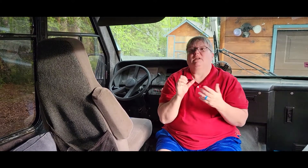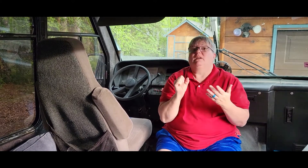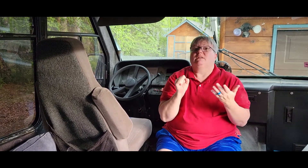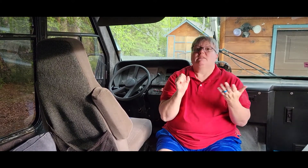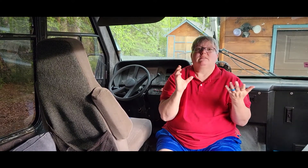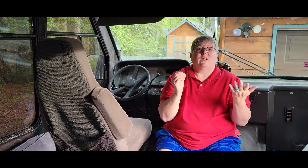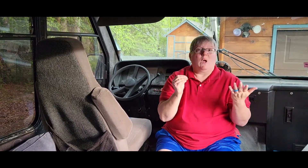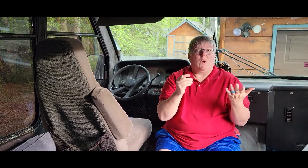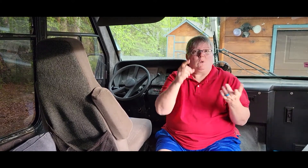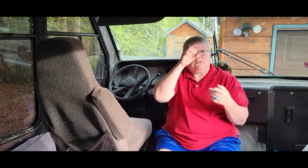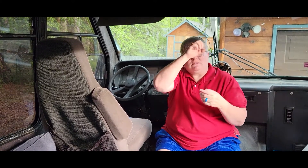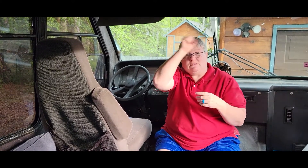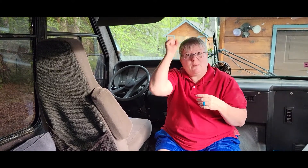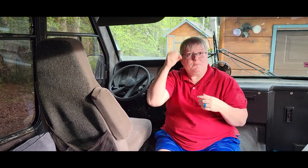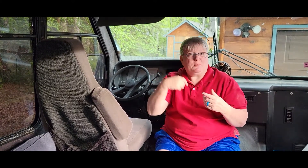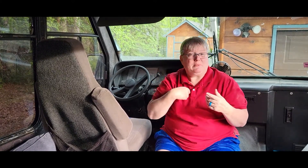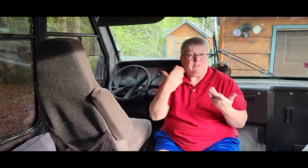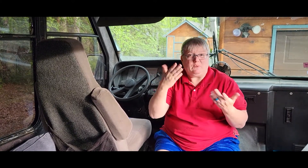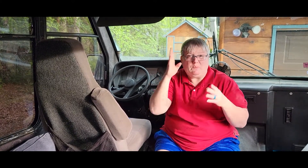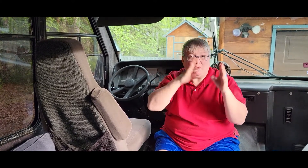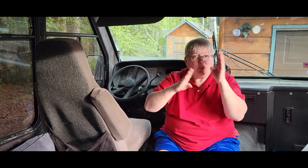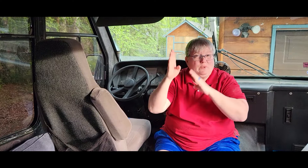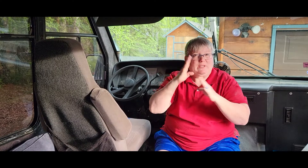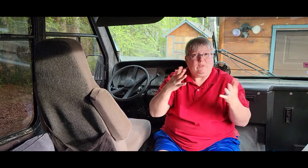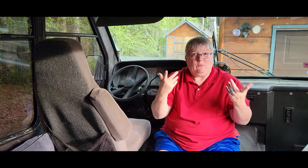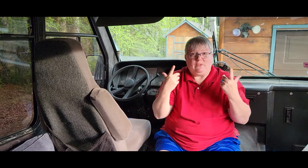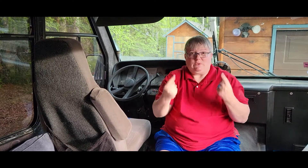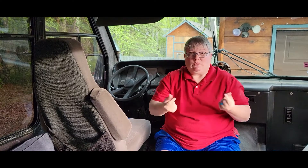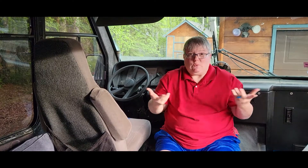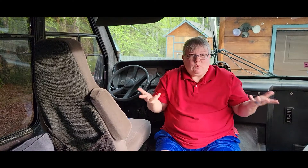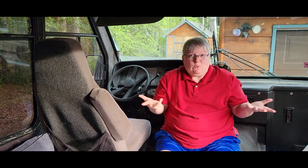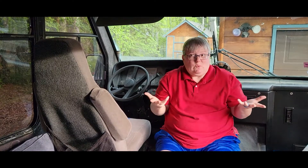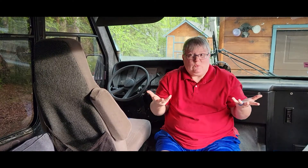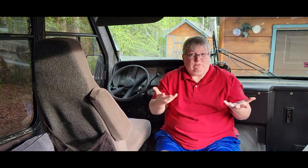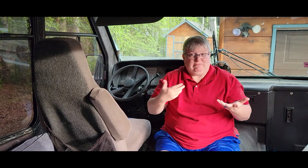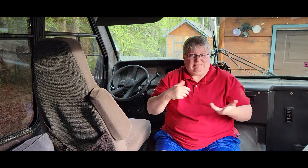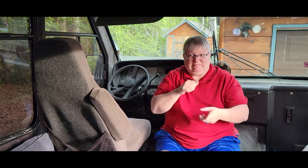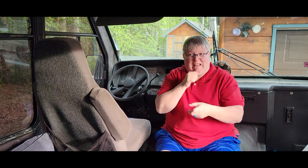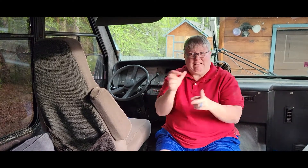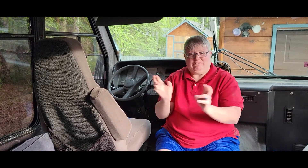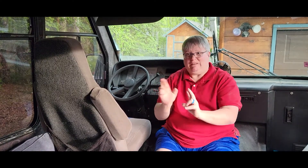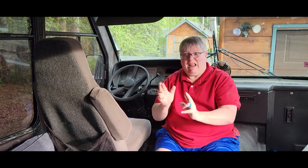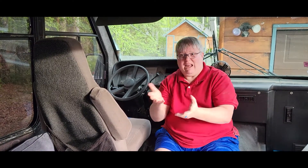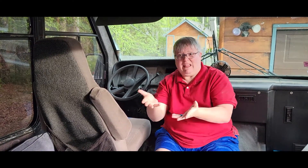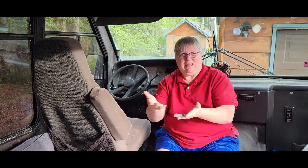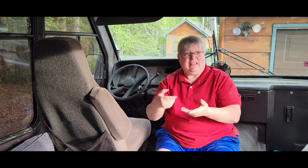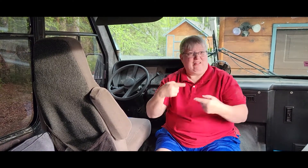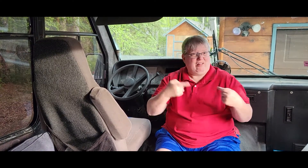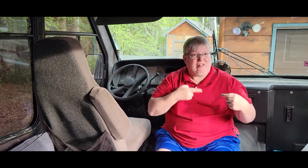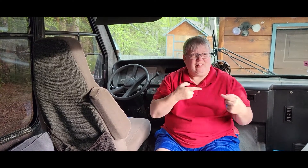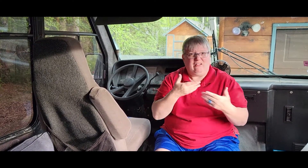So Summer and I were really worried. What do we do? You know I'm we're not ready we're struggling